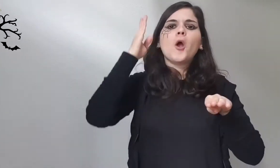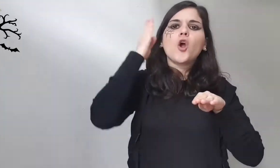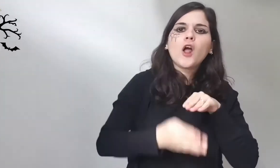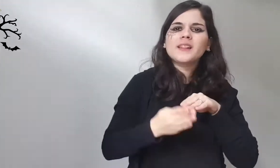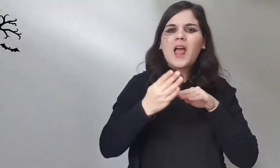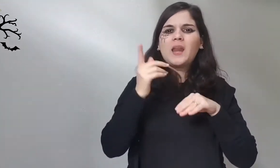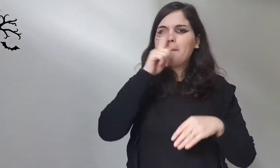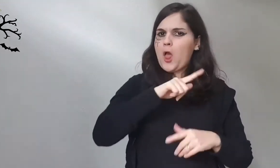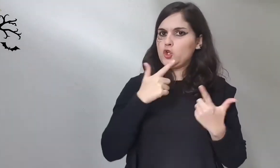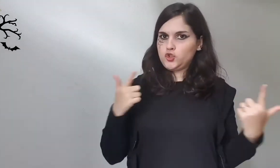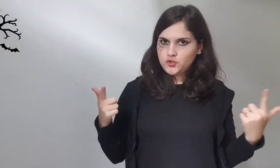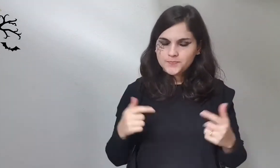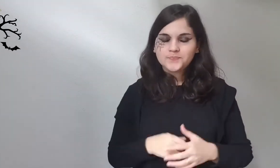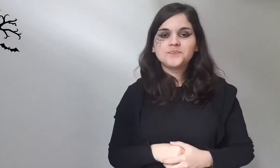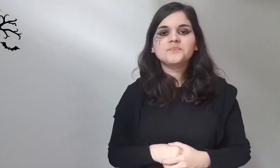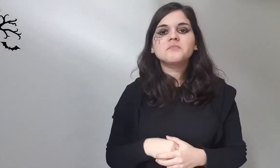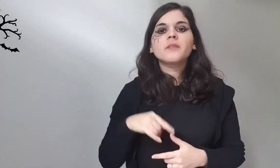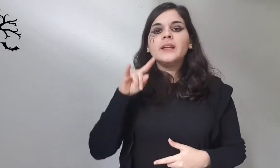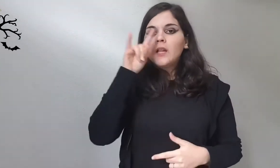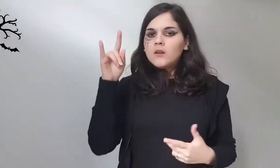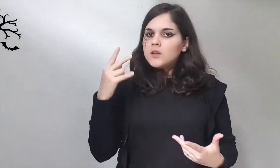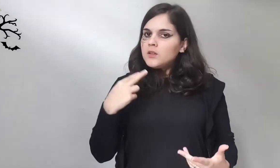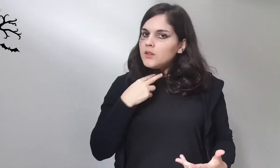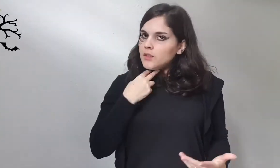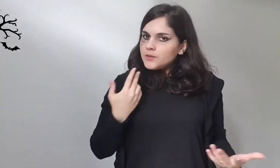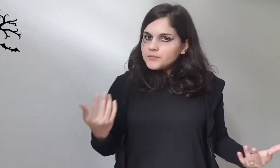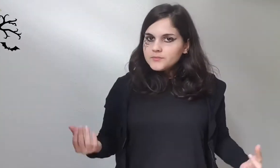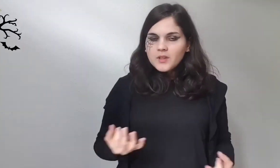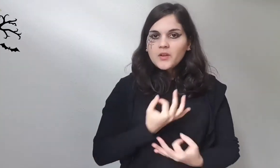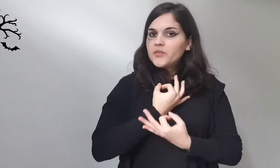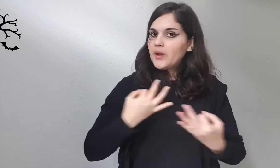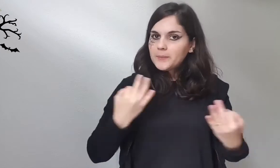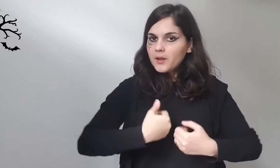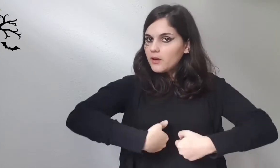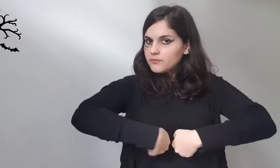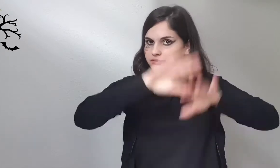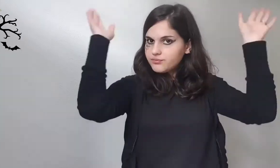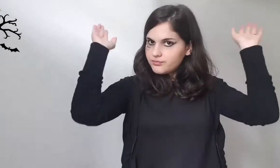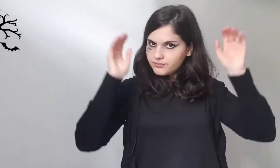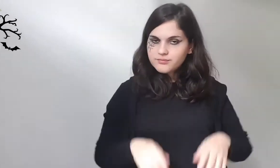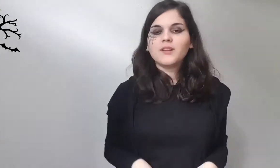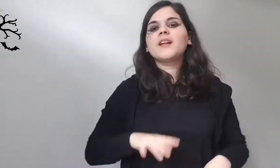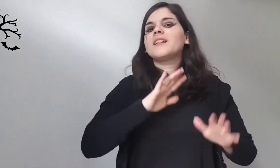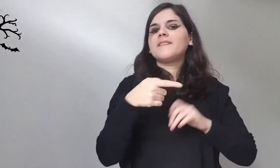without giving him any condemnation. The devil accepted and let him go,